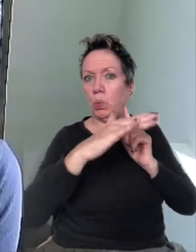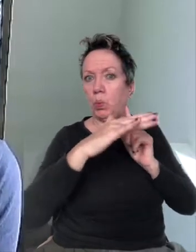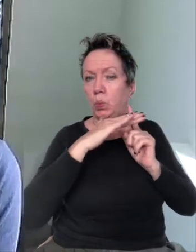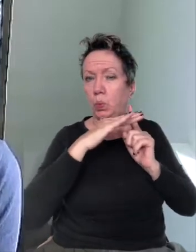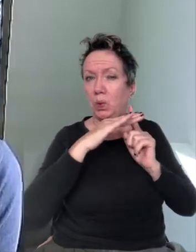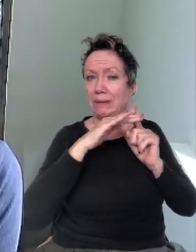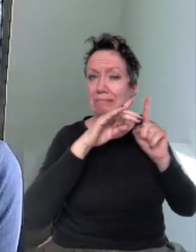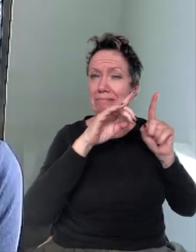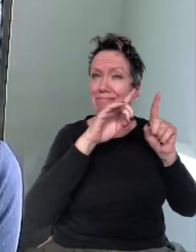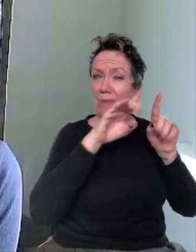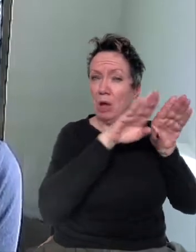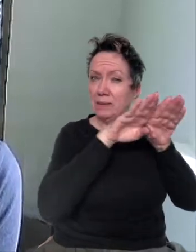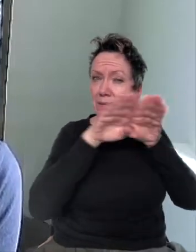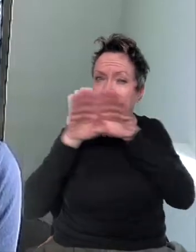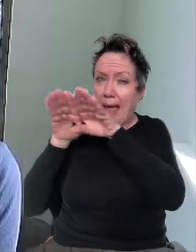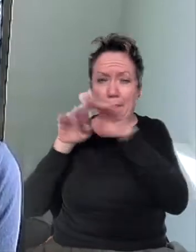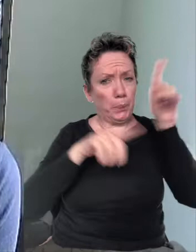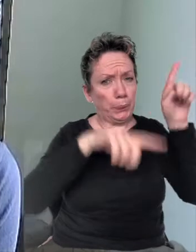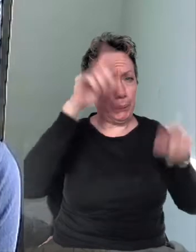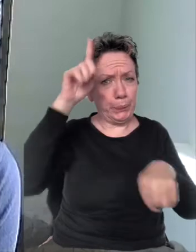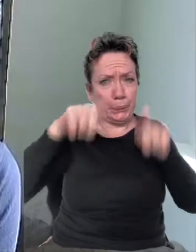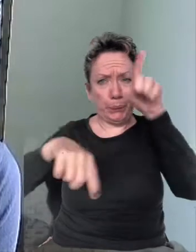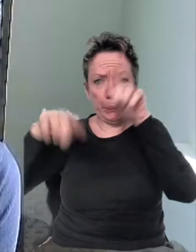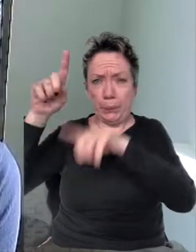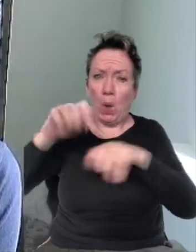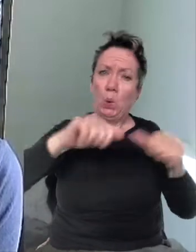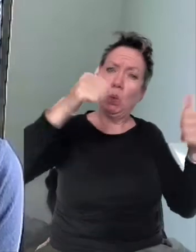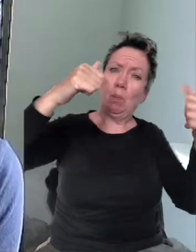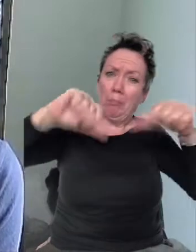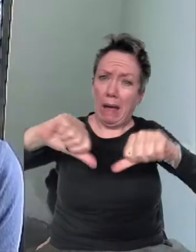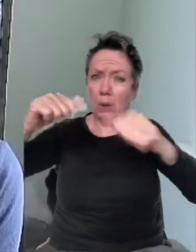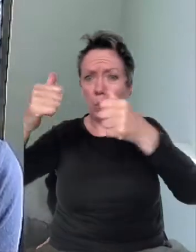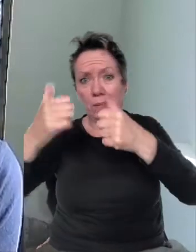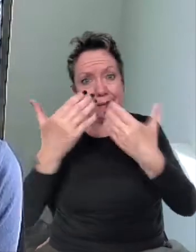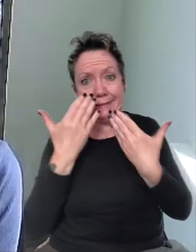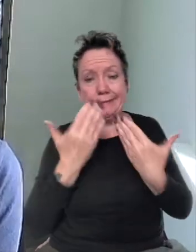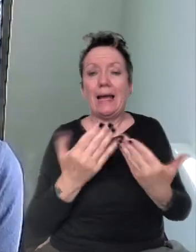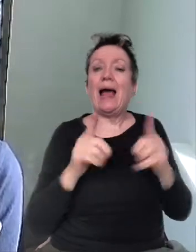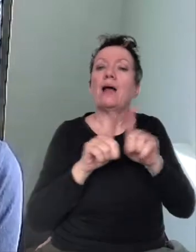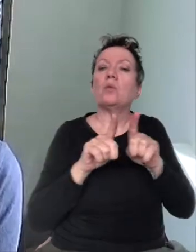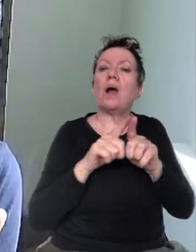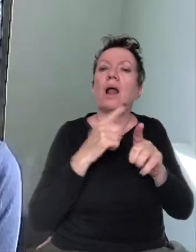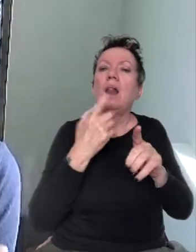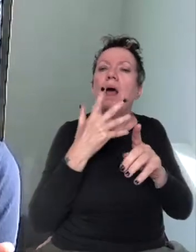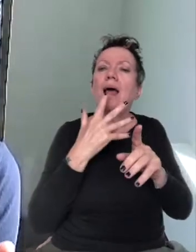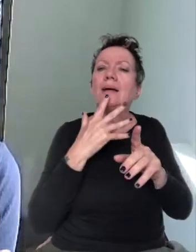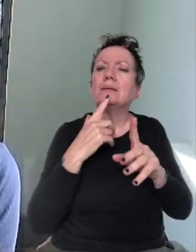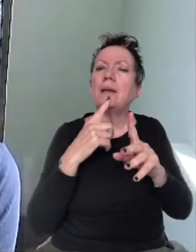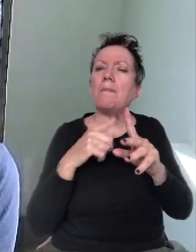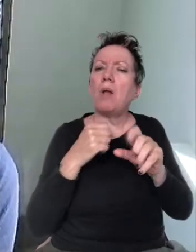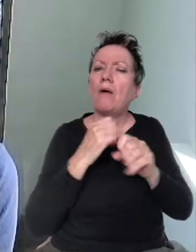Um, question isn't really answered yet by anybody. And we talked about it about the example of whole and high they'd been using